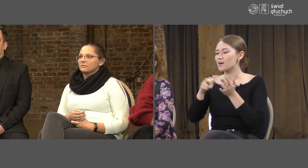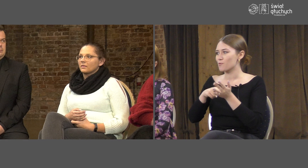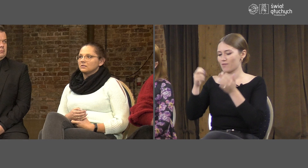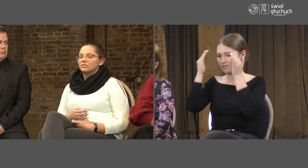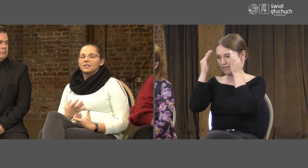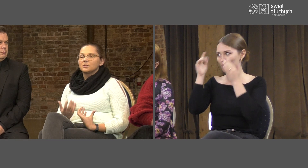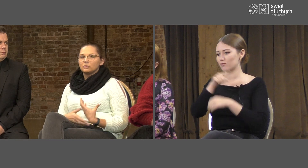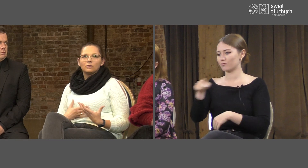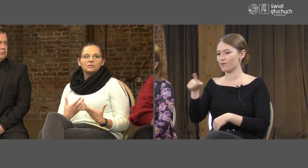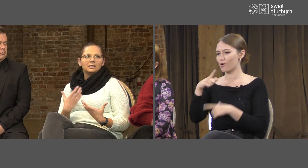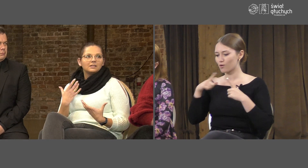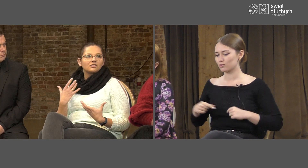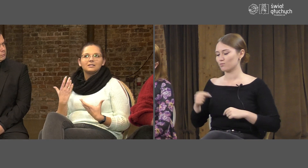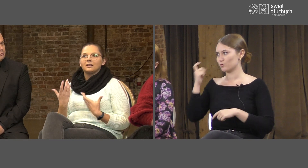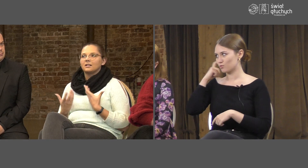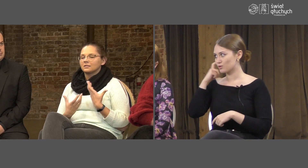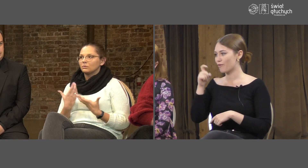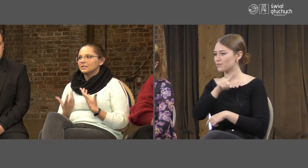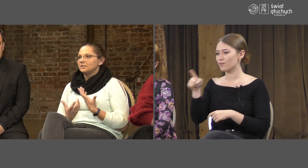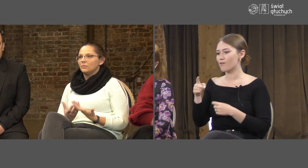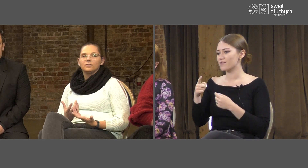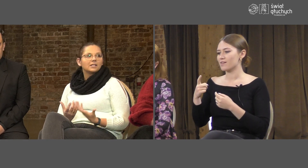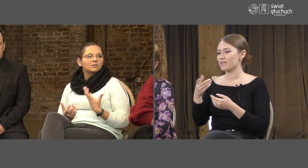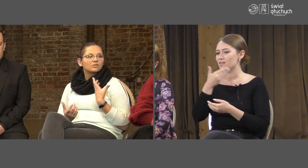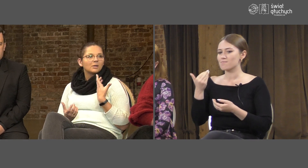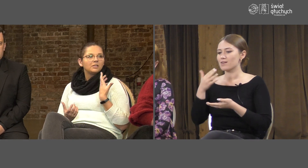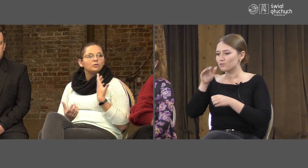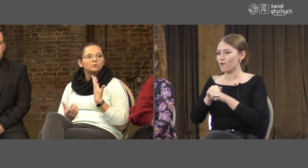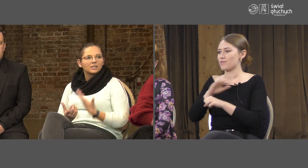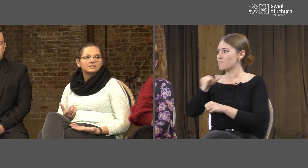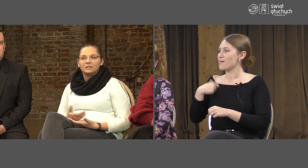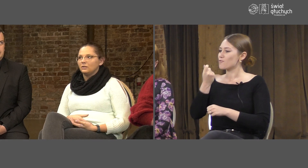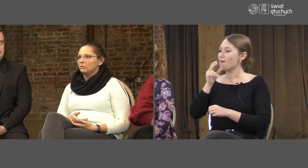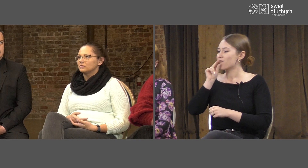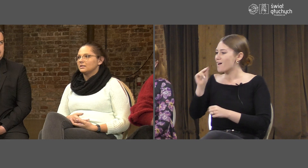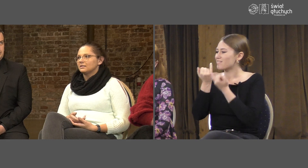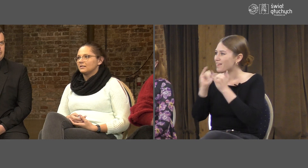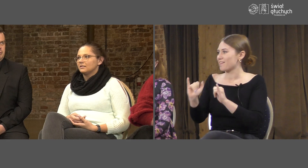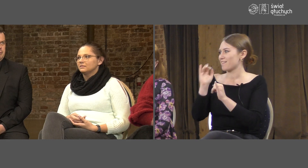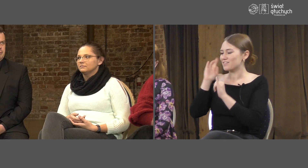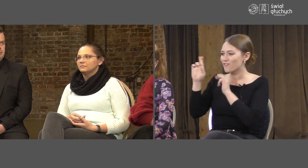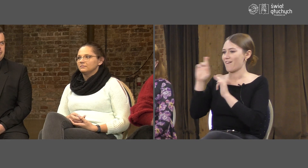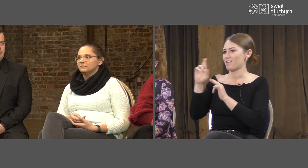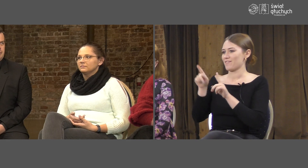who don’t accept our way of speaking. The fact that we have a different tone of voice, and so on.